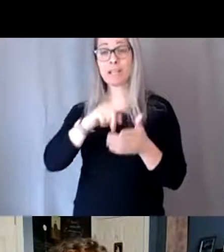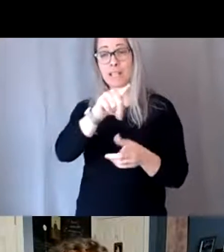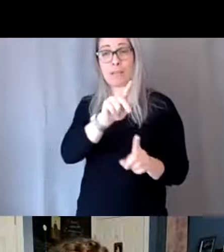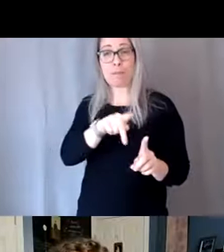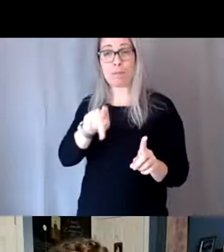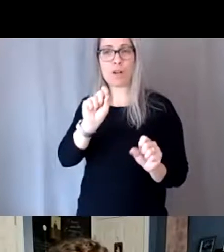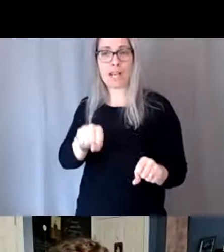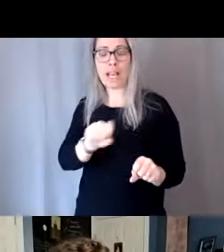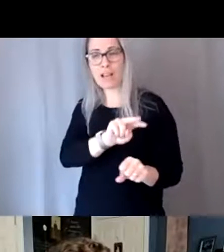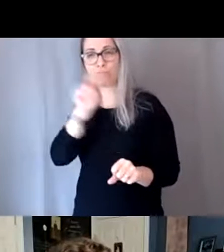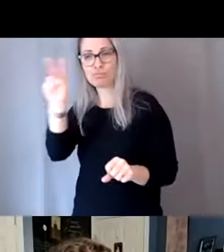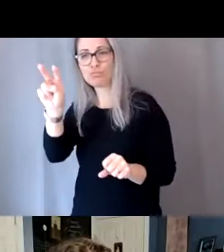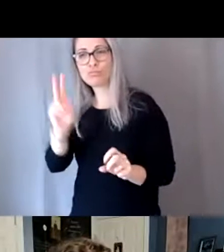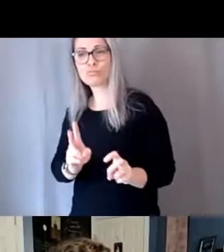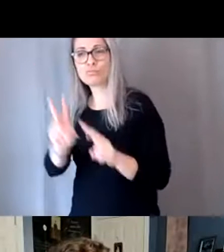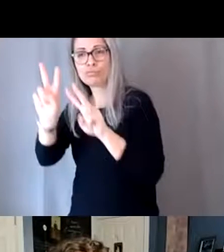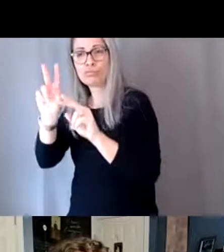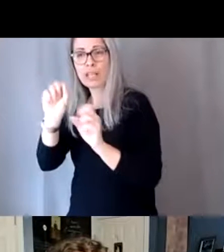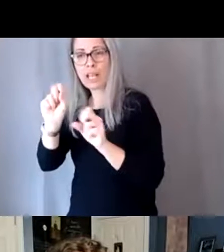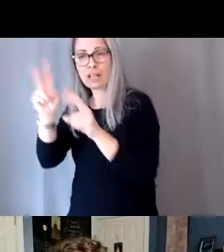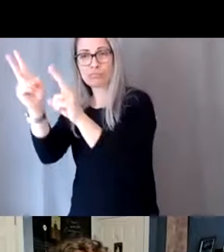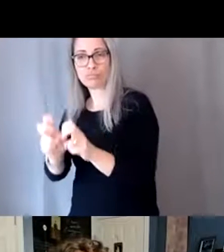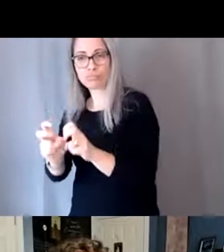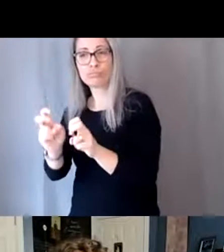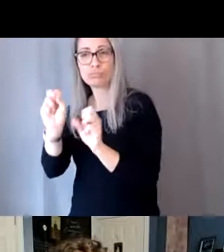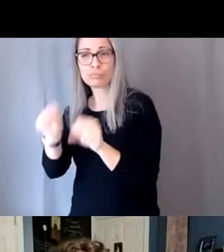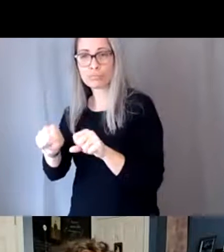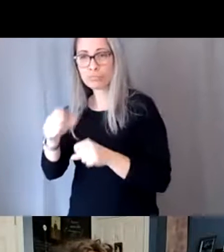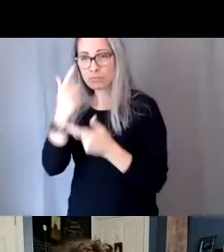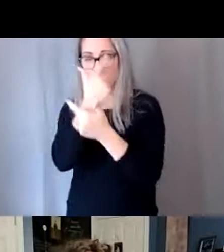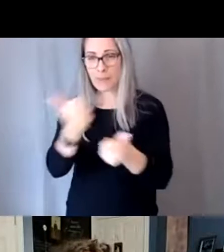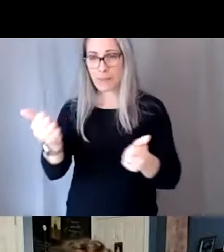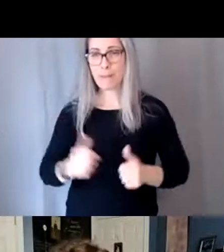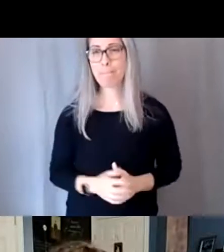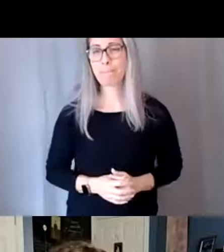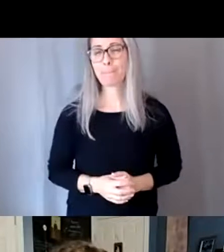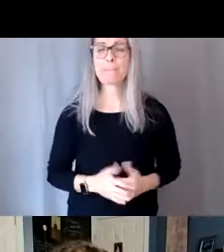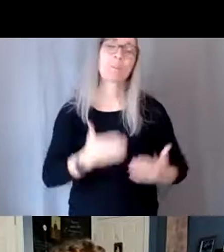you'll be able to find them there thank you Pam for the